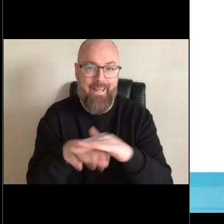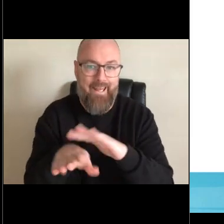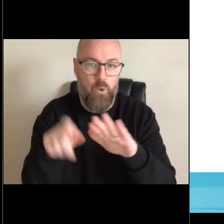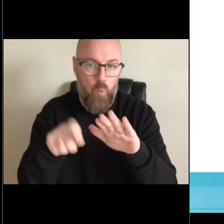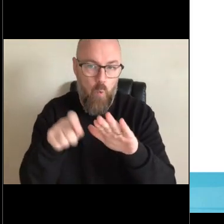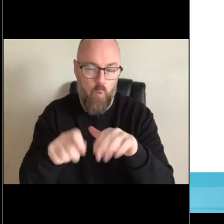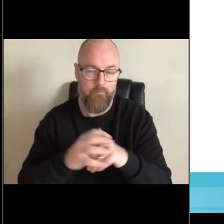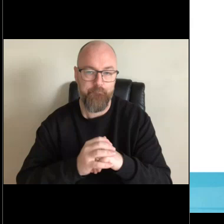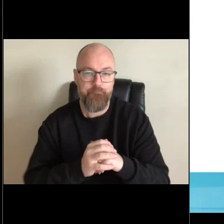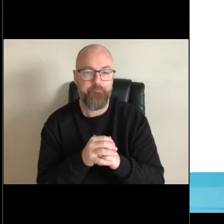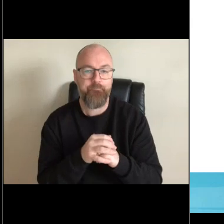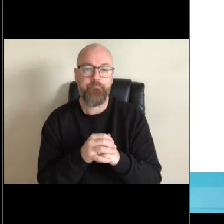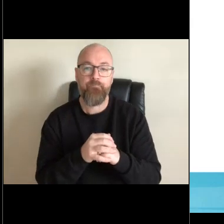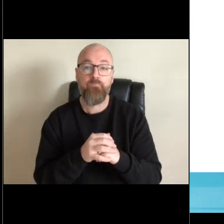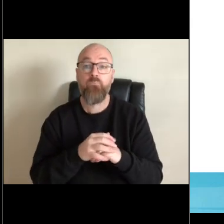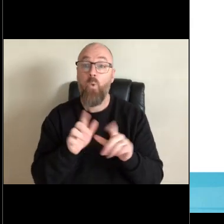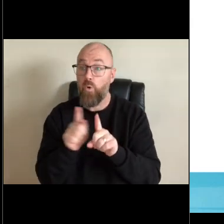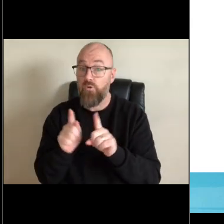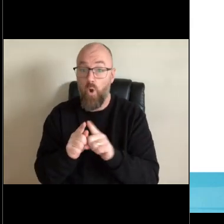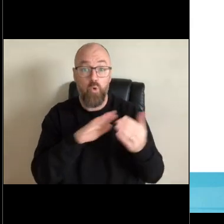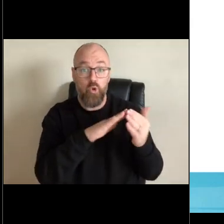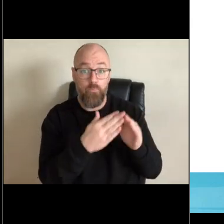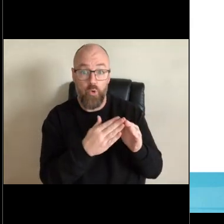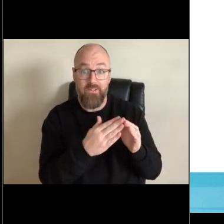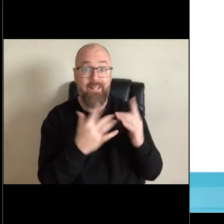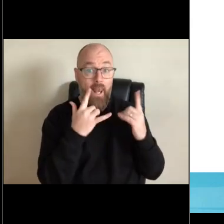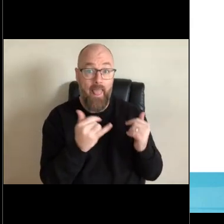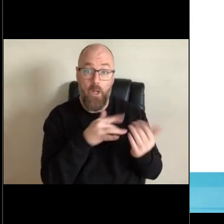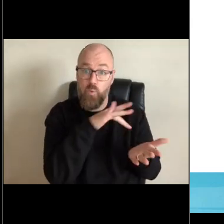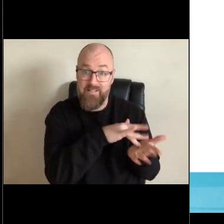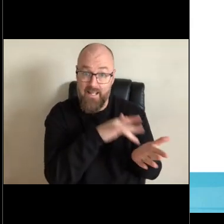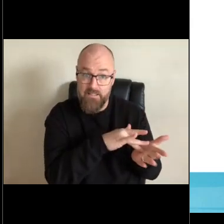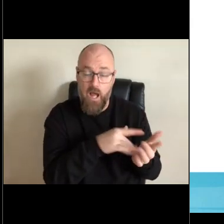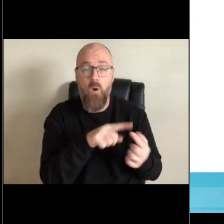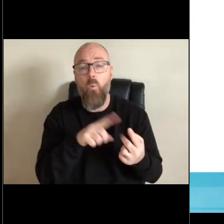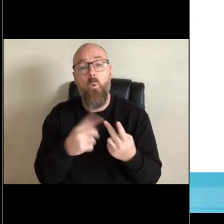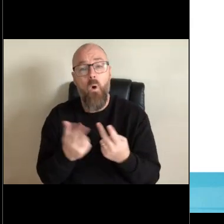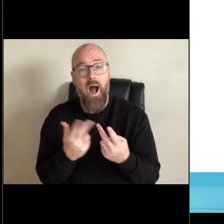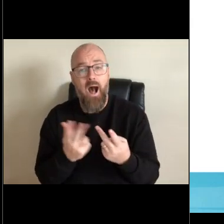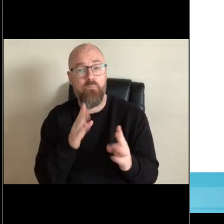Community Legal centres and private firms so have a look at the attachment that I mentioned earlier